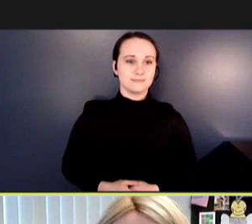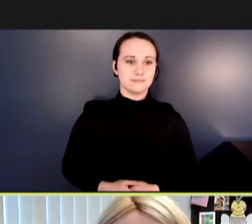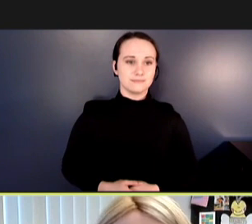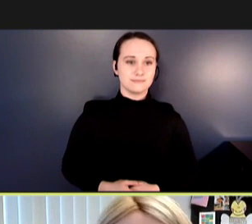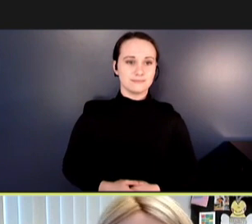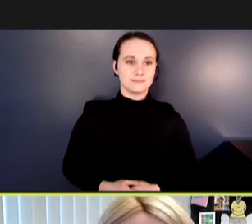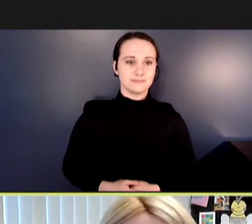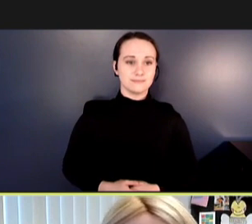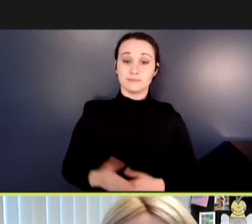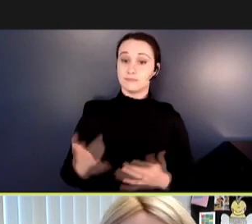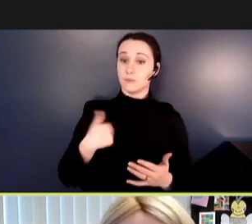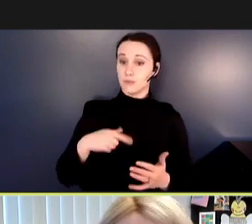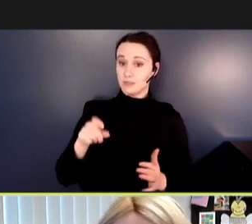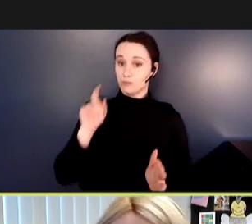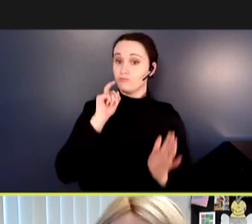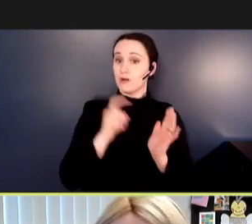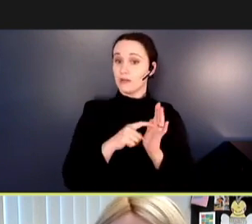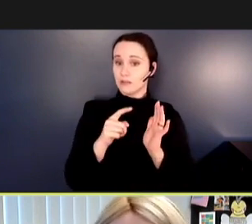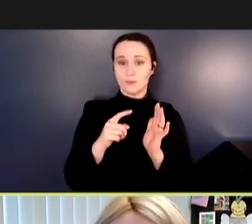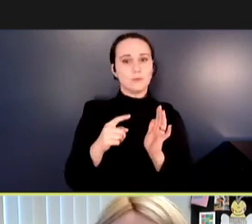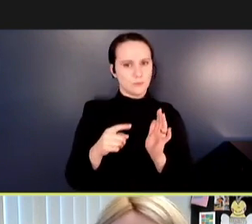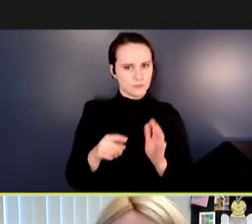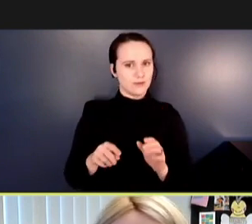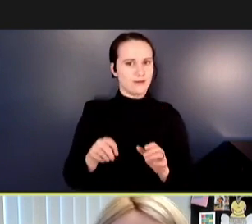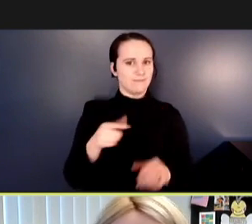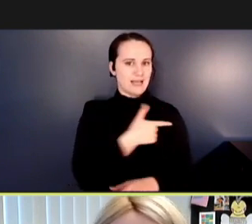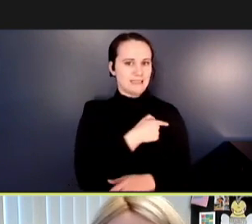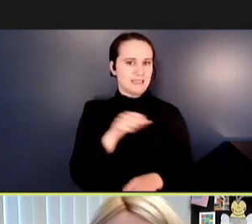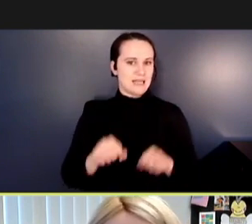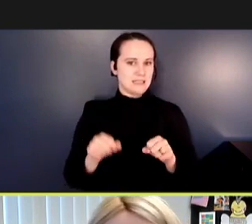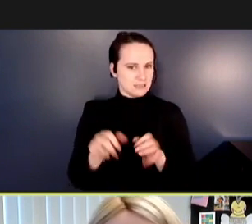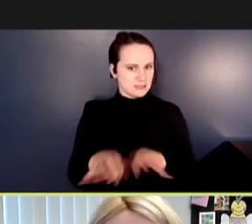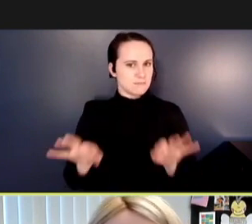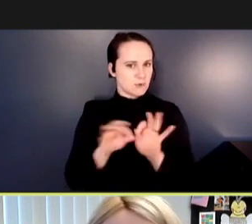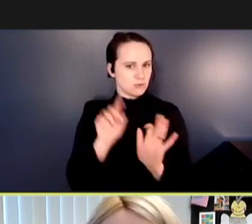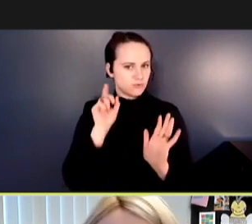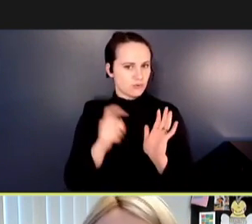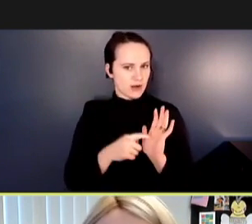Recognizing the importance of vaccine hesitancy and its potential impact on vaccine coverage,